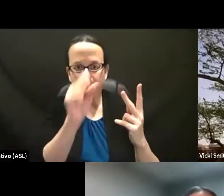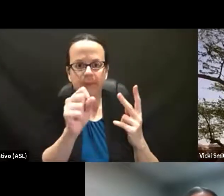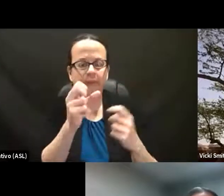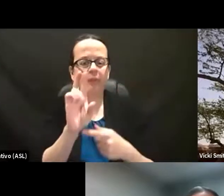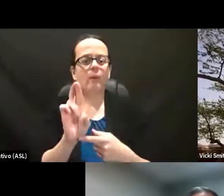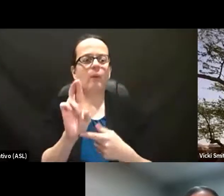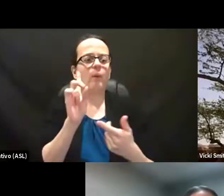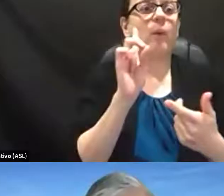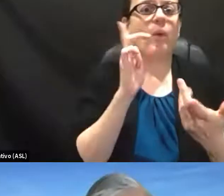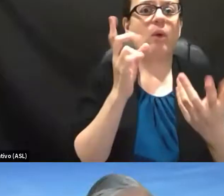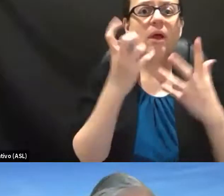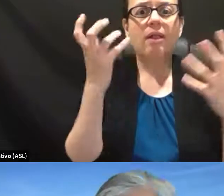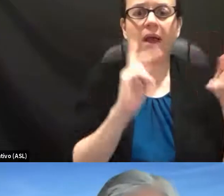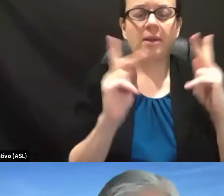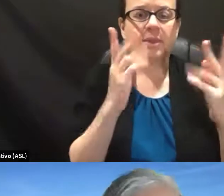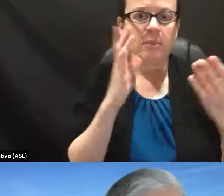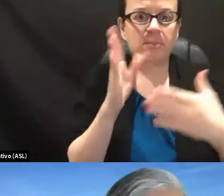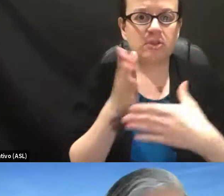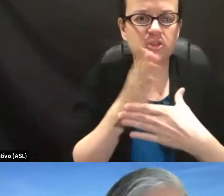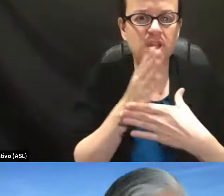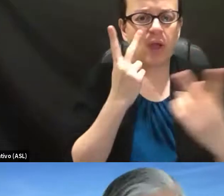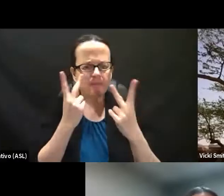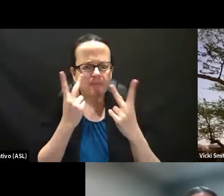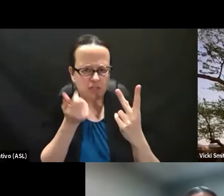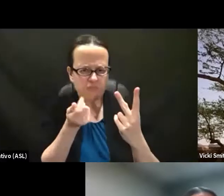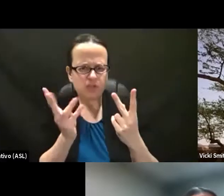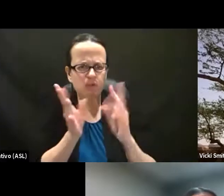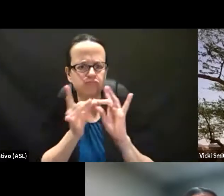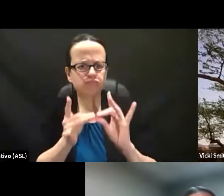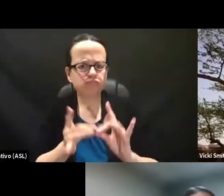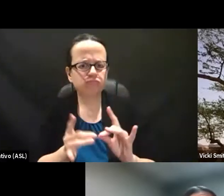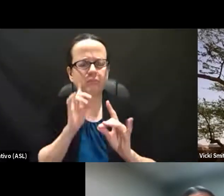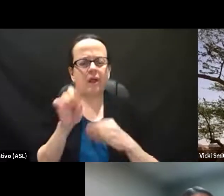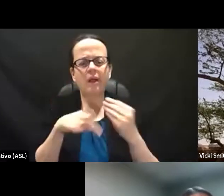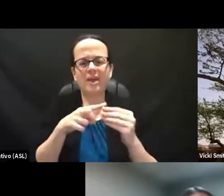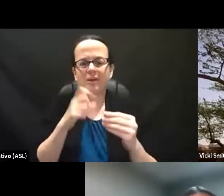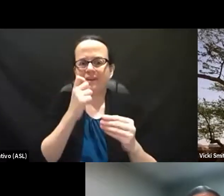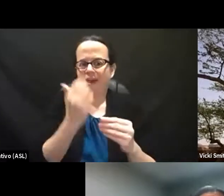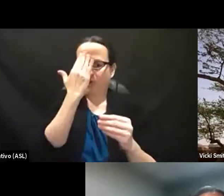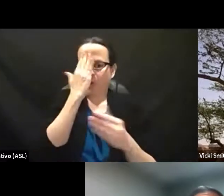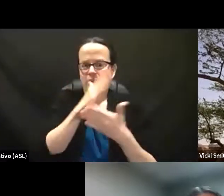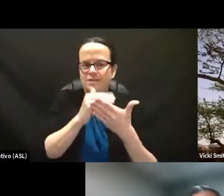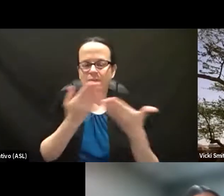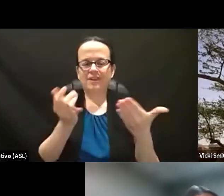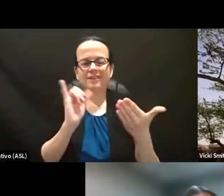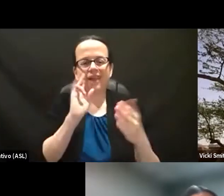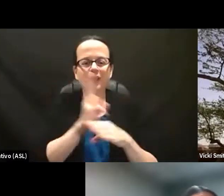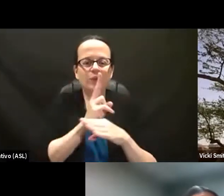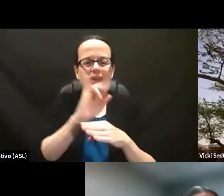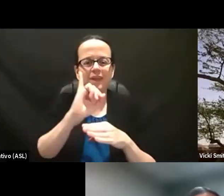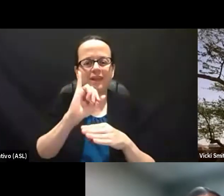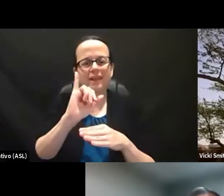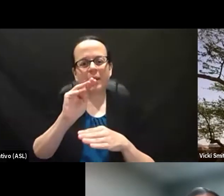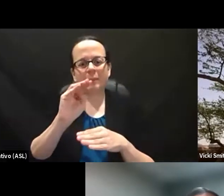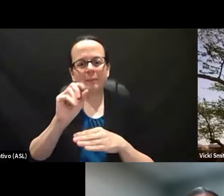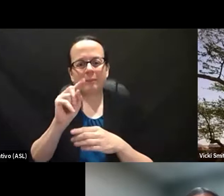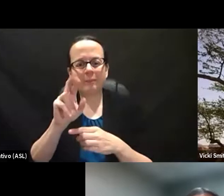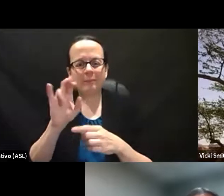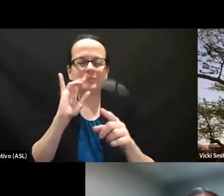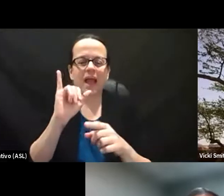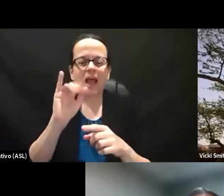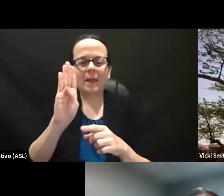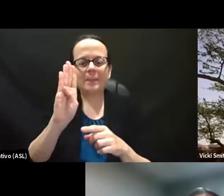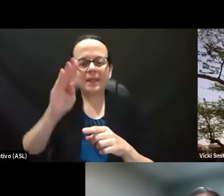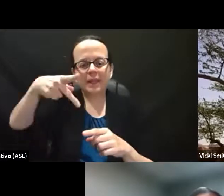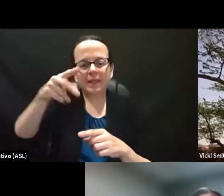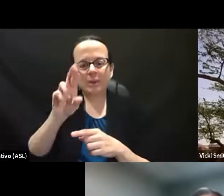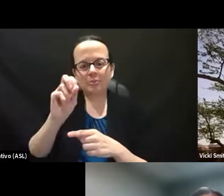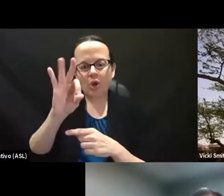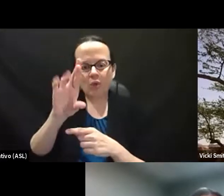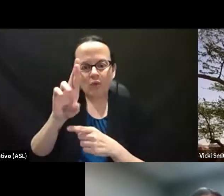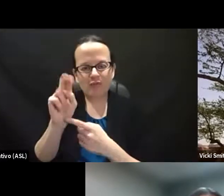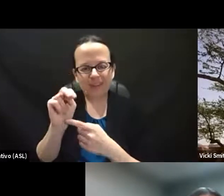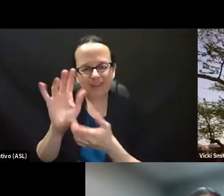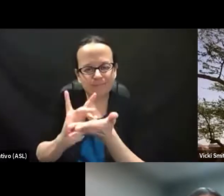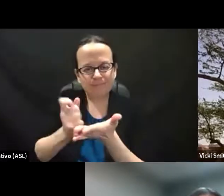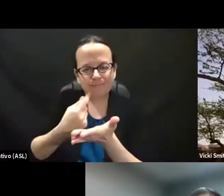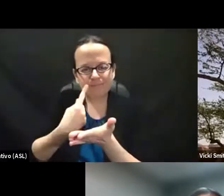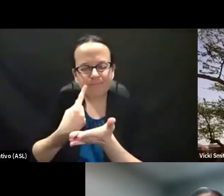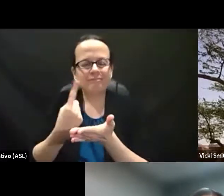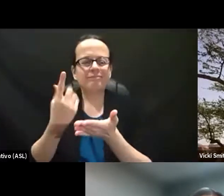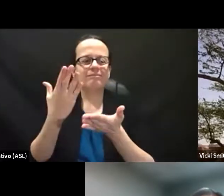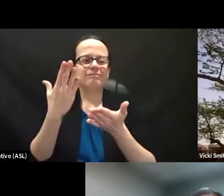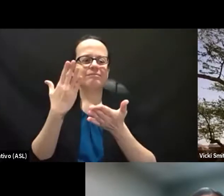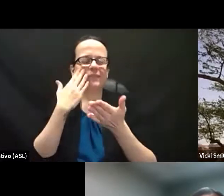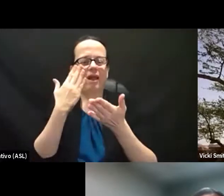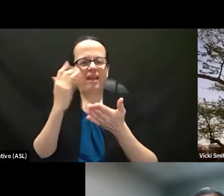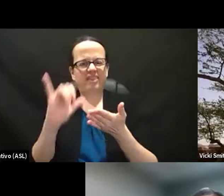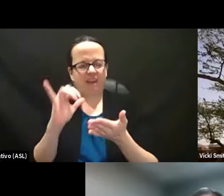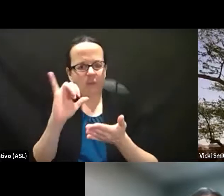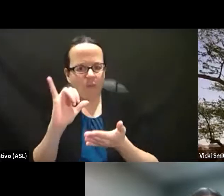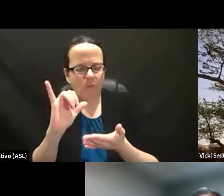Amber Carey Navarrete (Easterseals): You know that a lot of people may share i've seen quite a few come through just even about not knowing some of these things like using ibuprofen right so so maybe speaking a little bit to to the questions that you think of broad appeal and will help to educate.